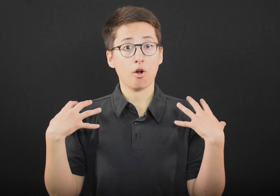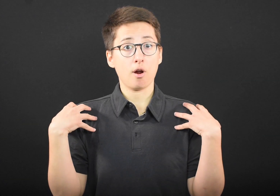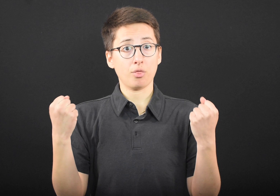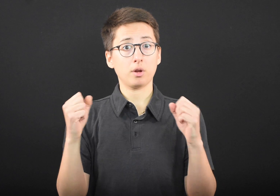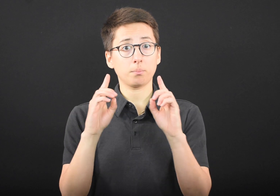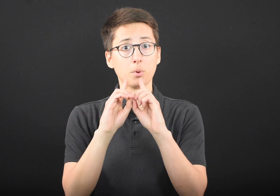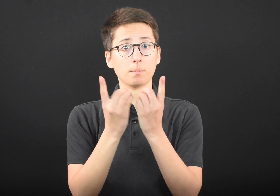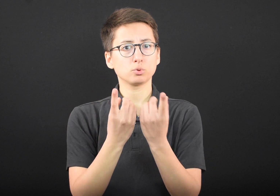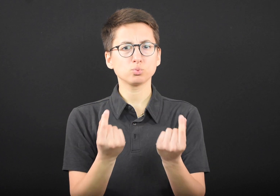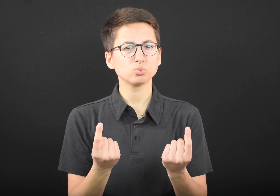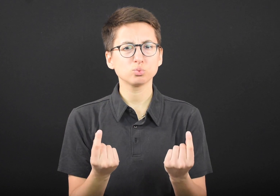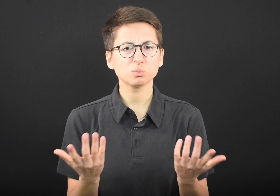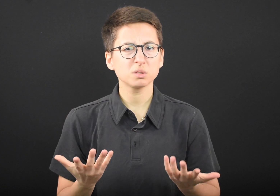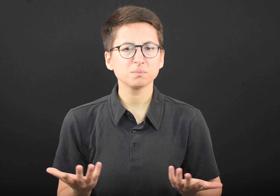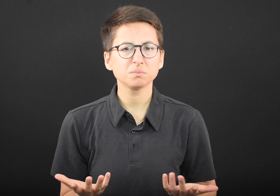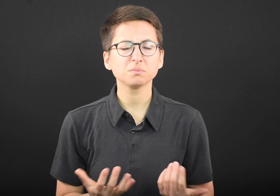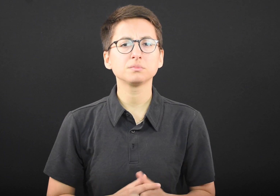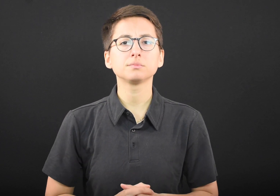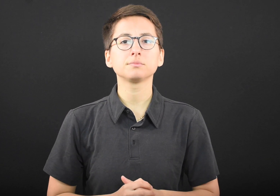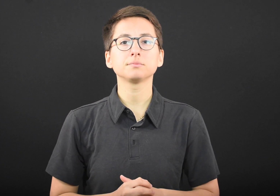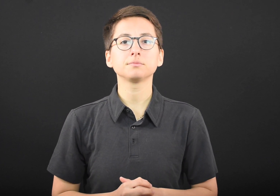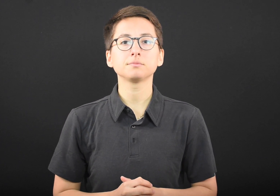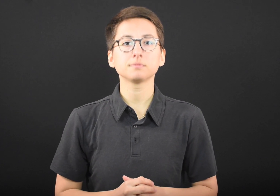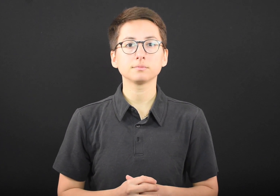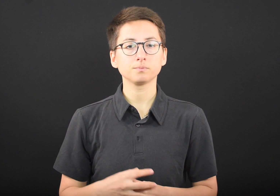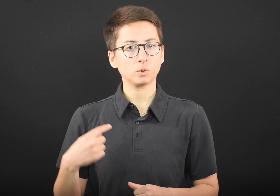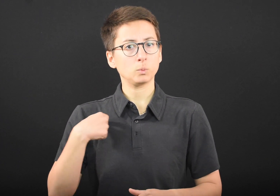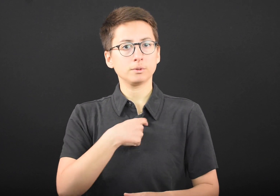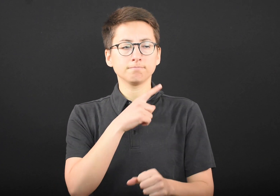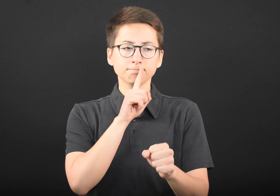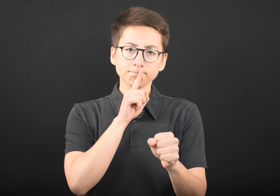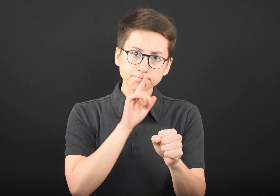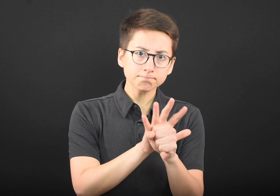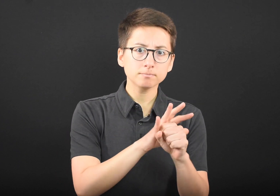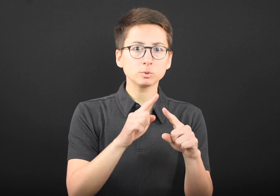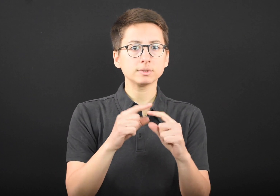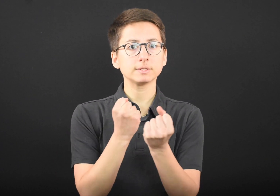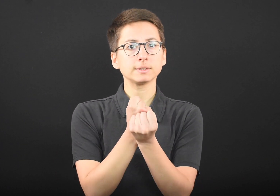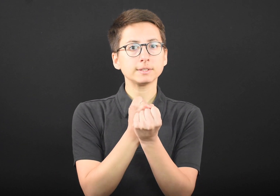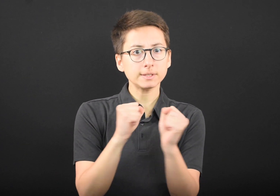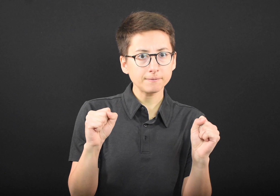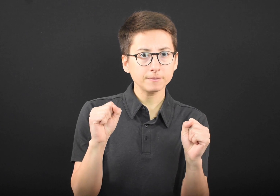What is the health department doing? ● We are committed to safety,